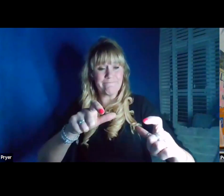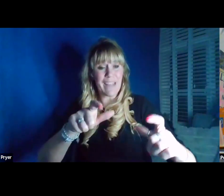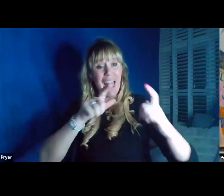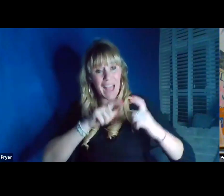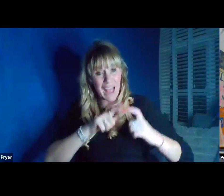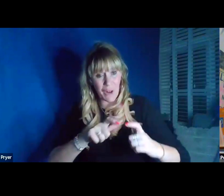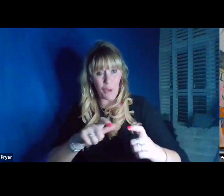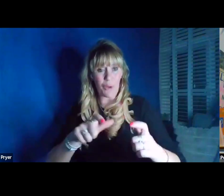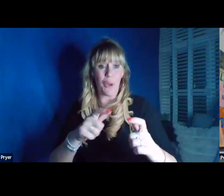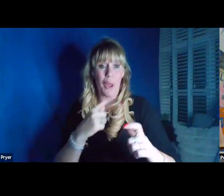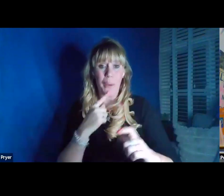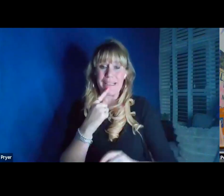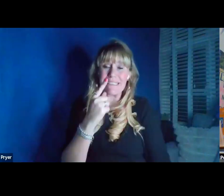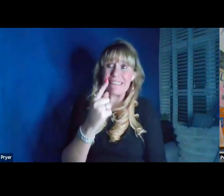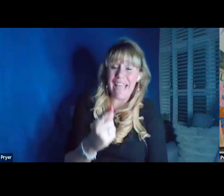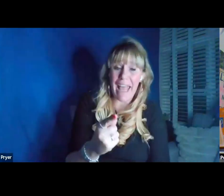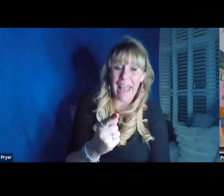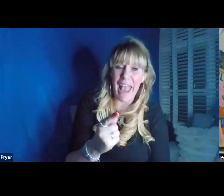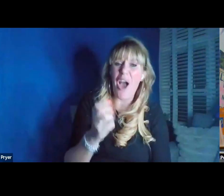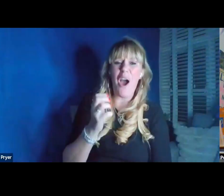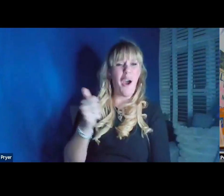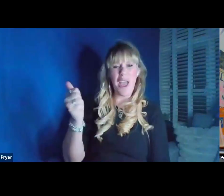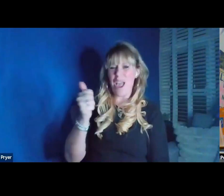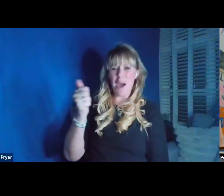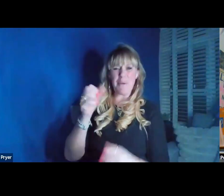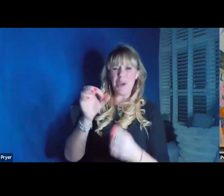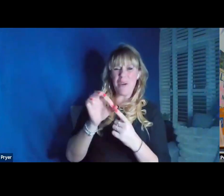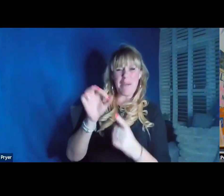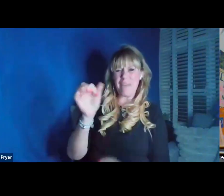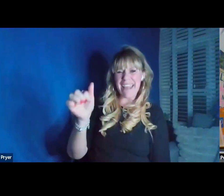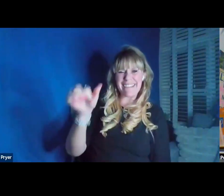"It will be all right Pens, you know".